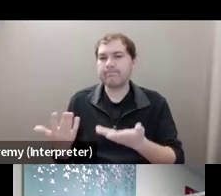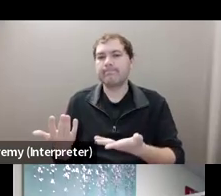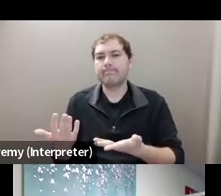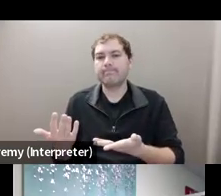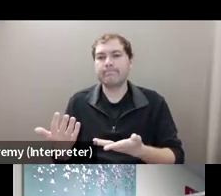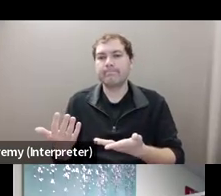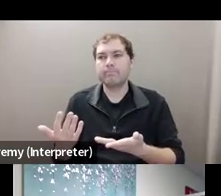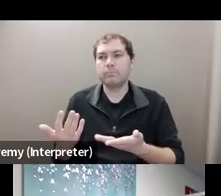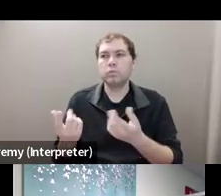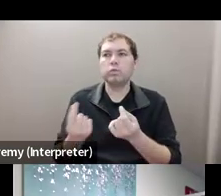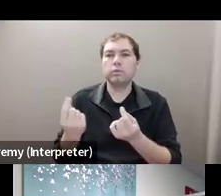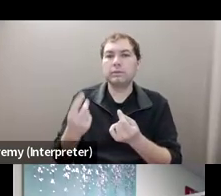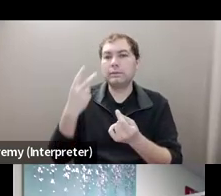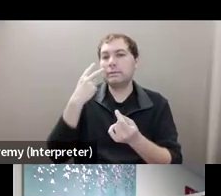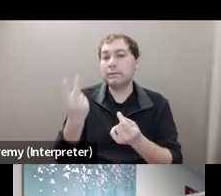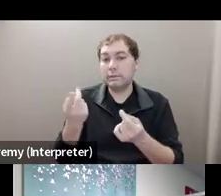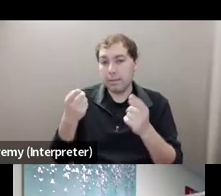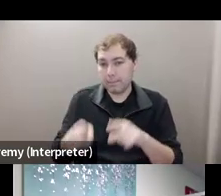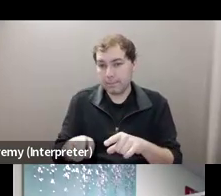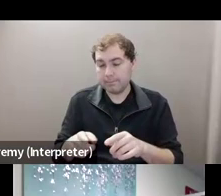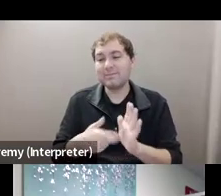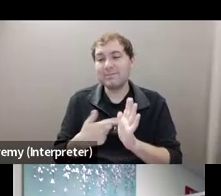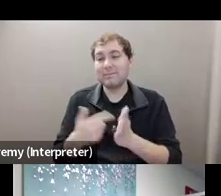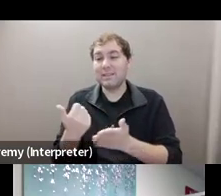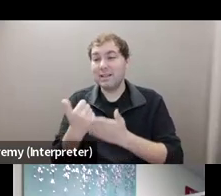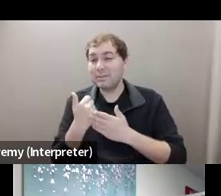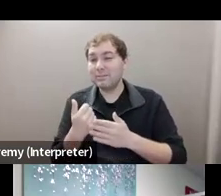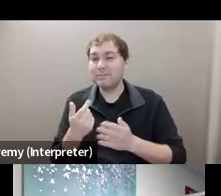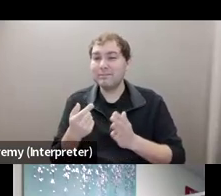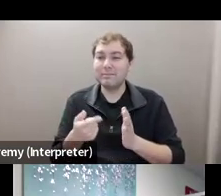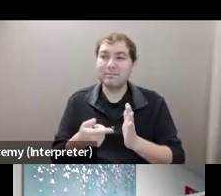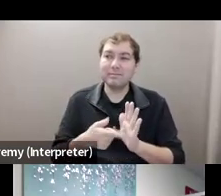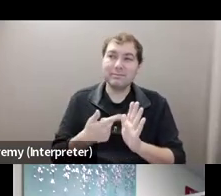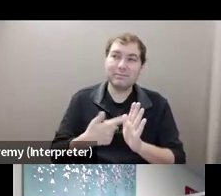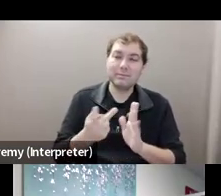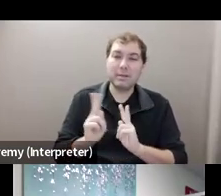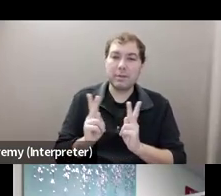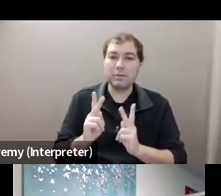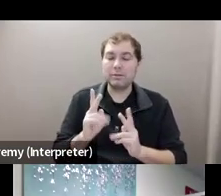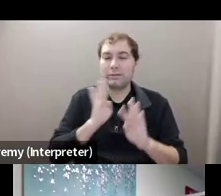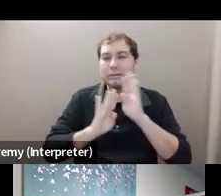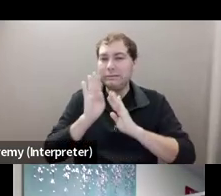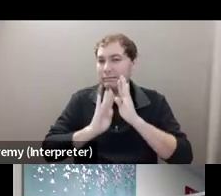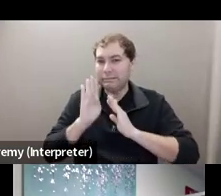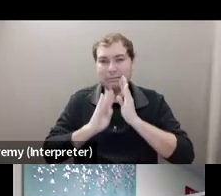Maria Cordova: What do you want to see happen next? And so sometimes that helps. Sometimes Maria Cordova: sometimes people are so frustrated because it's frustrating.